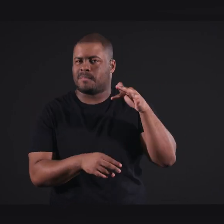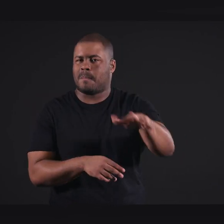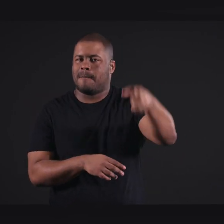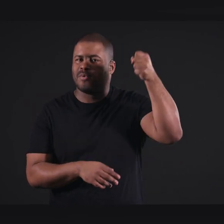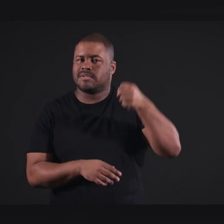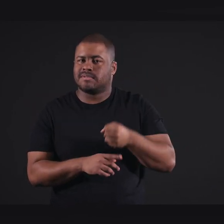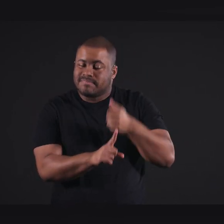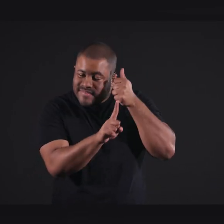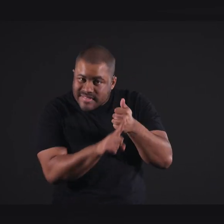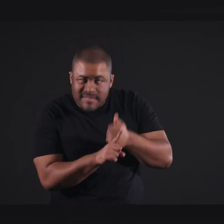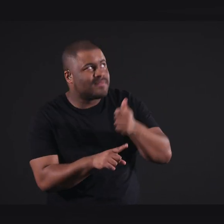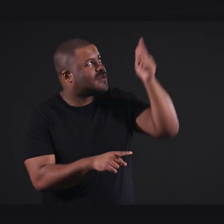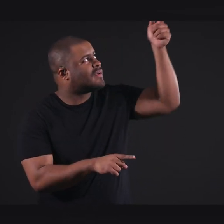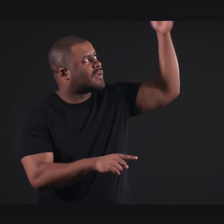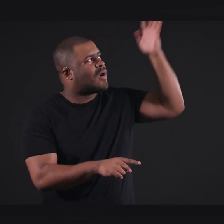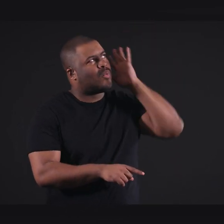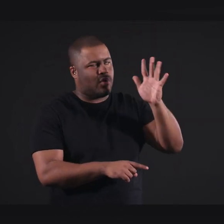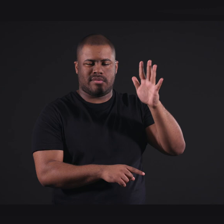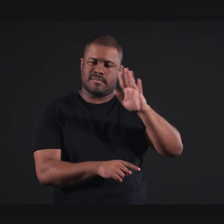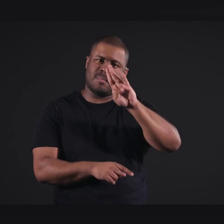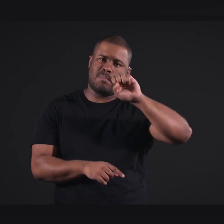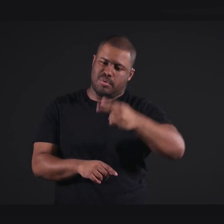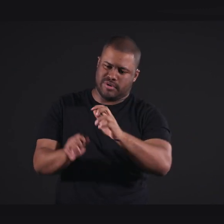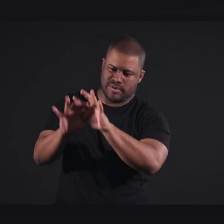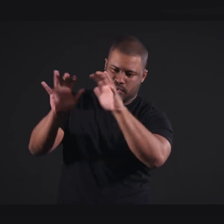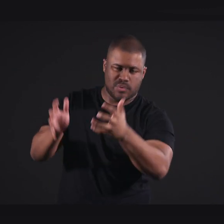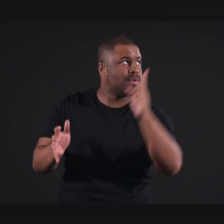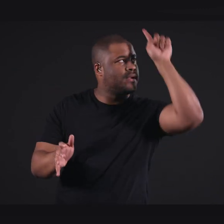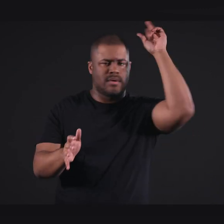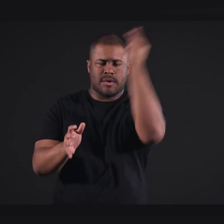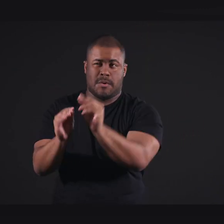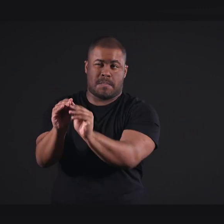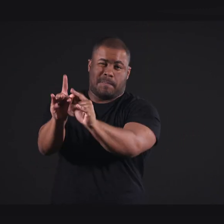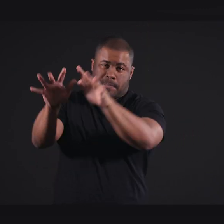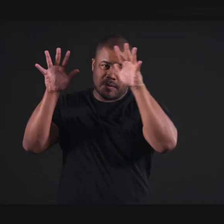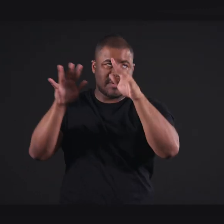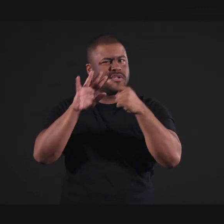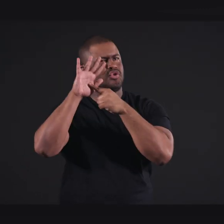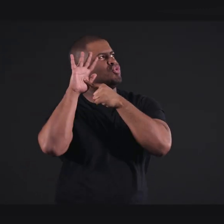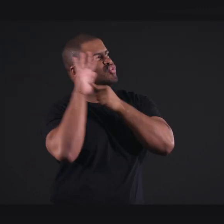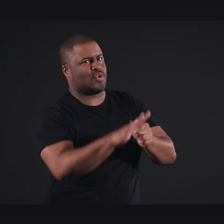And discloses who he is by speaking out of a bush engulfed in flames.